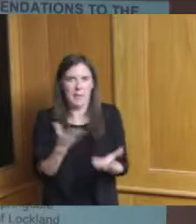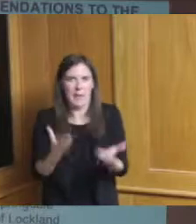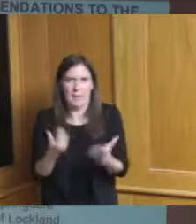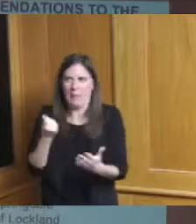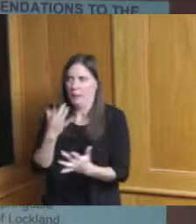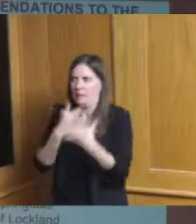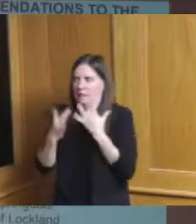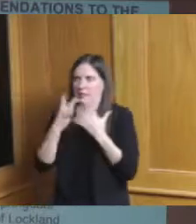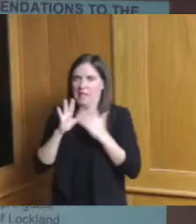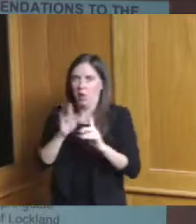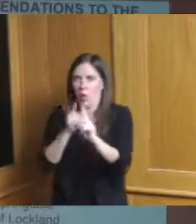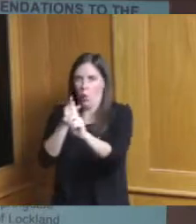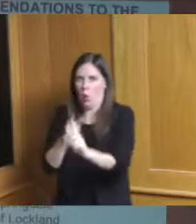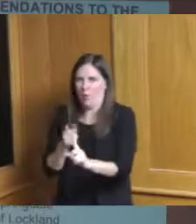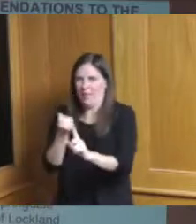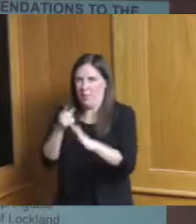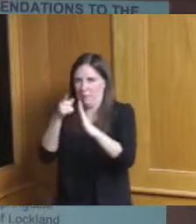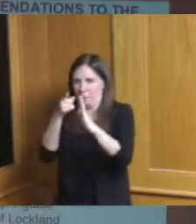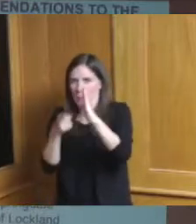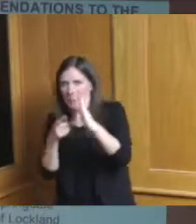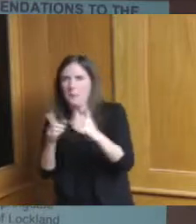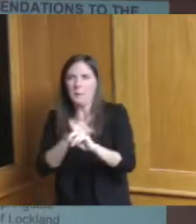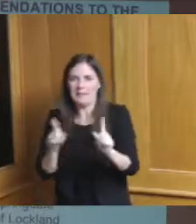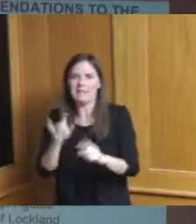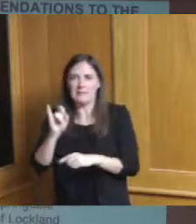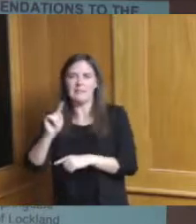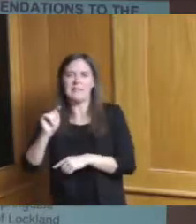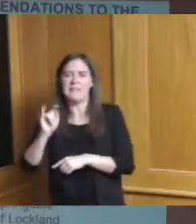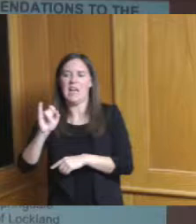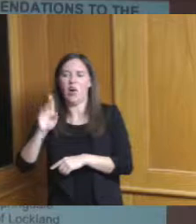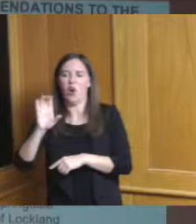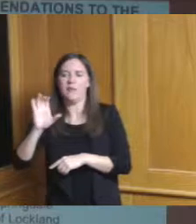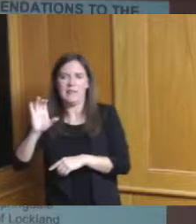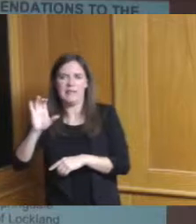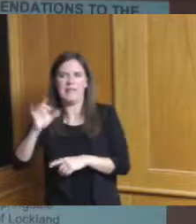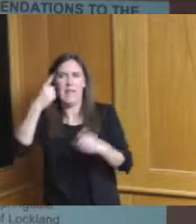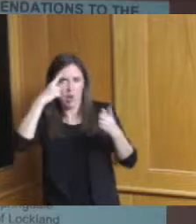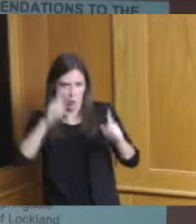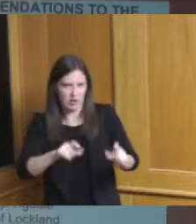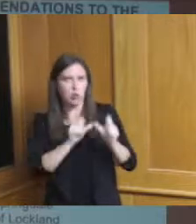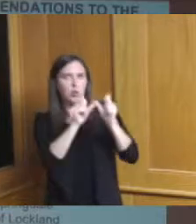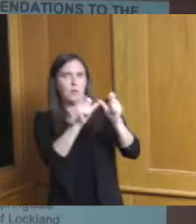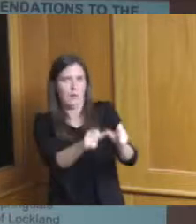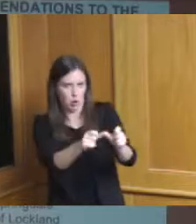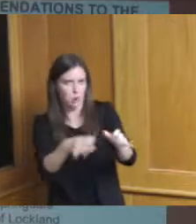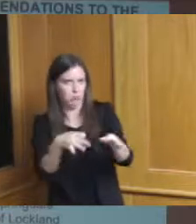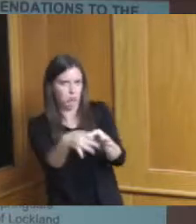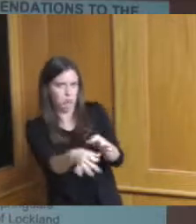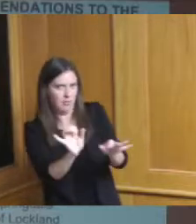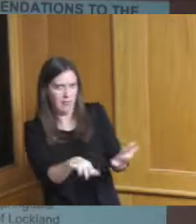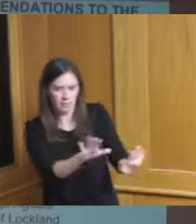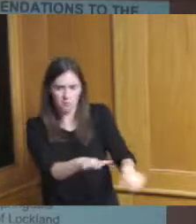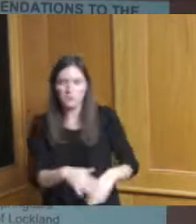on their goals but the TRC continued all of them one is rescinded that's emeritus in forest park